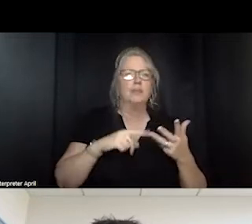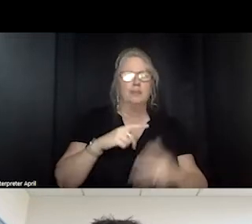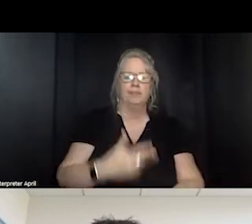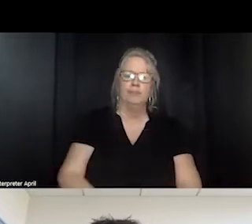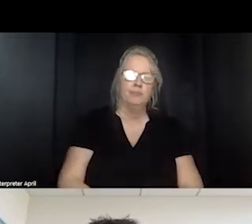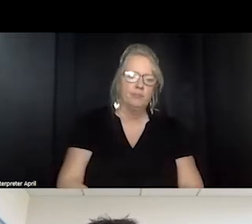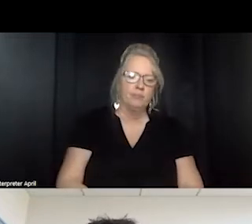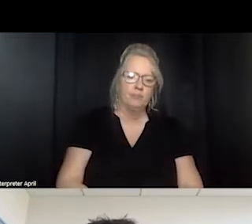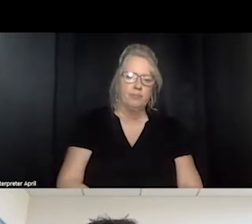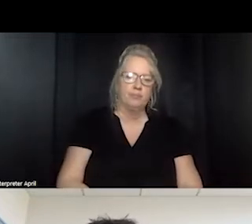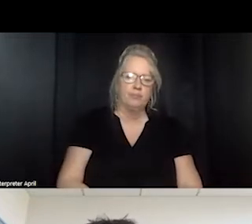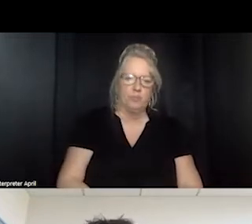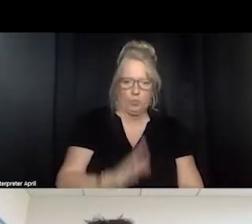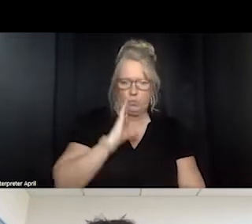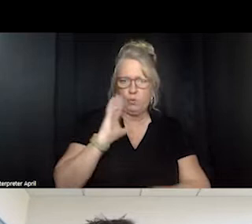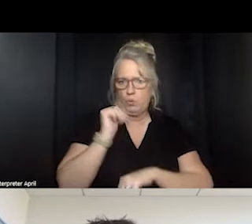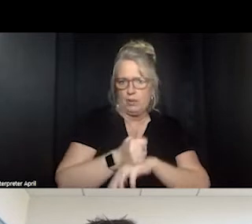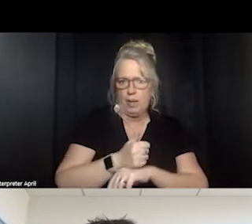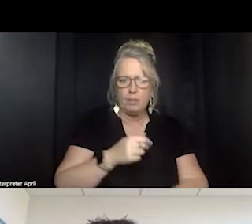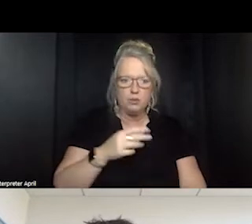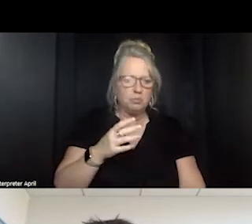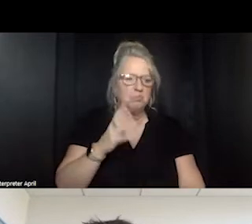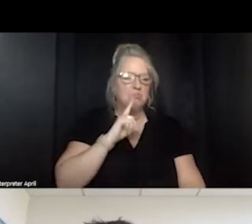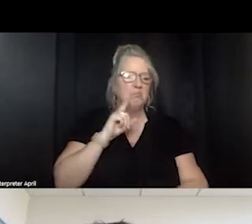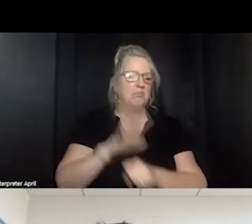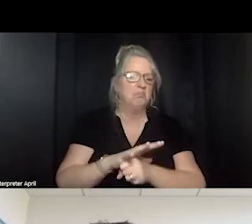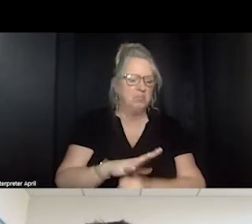YOU KNOW WE WILL ESTABLISH THAT. ONE OF OUR COMMITLES. WE HAVE TO KIND OF LIFT